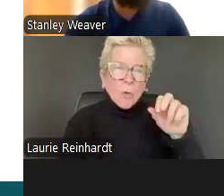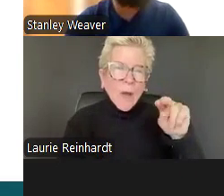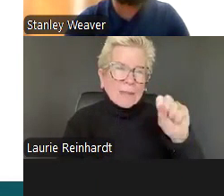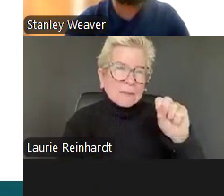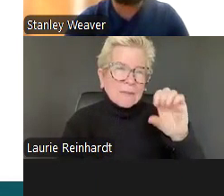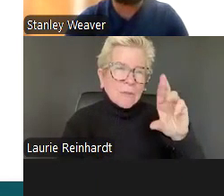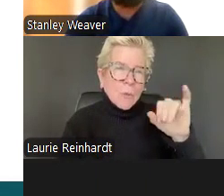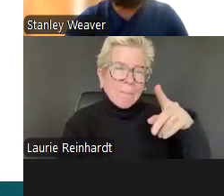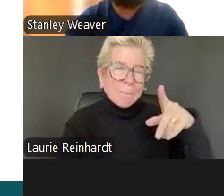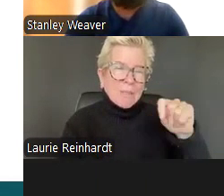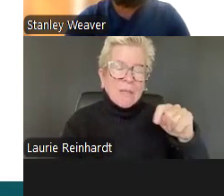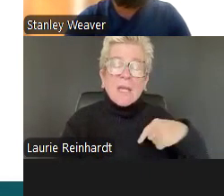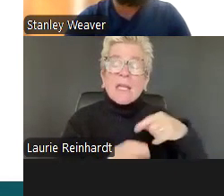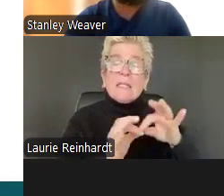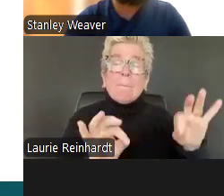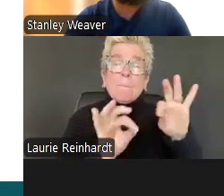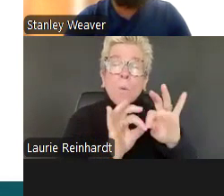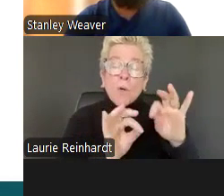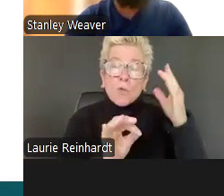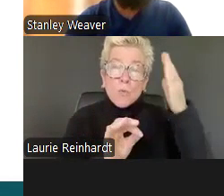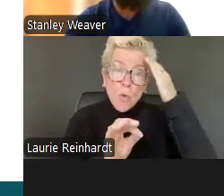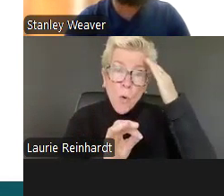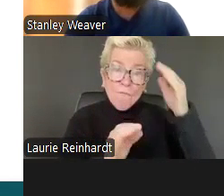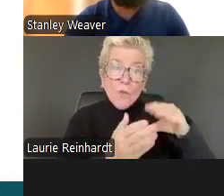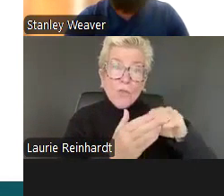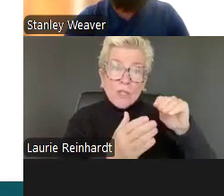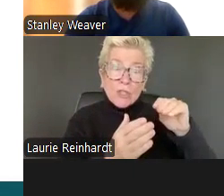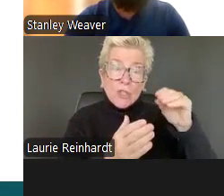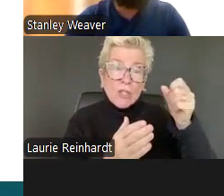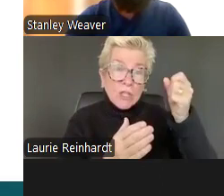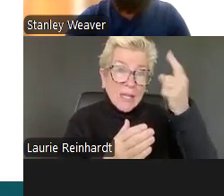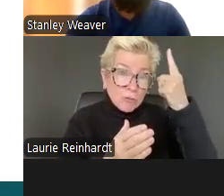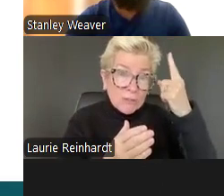teachers understand that equivalency credit can be divided based on the